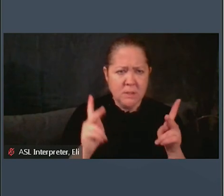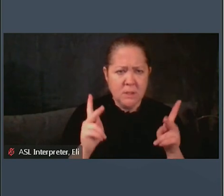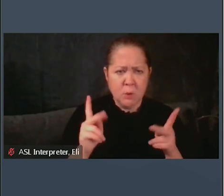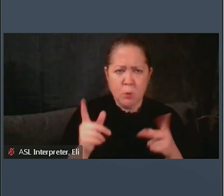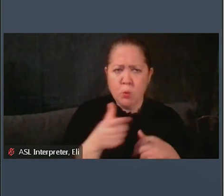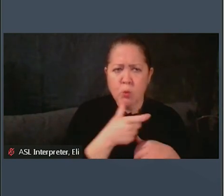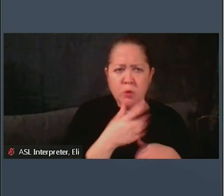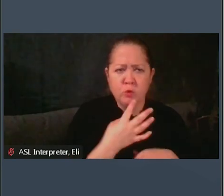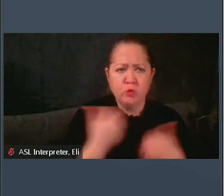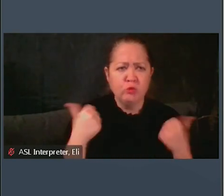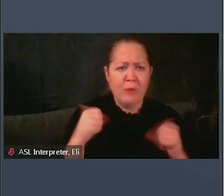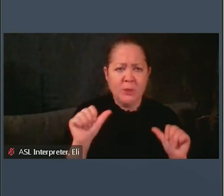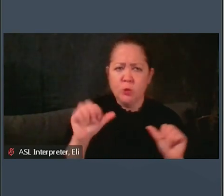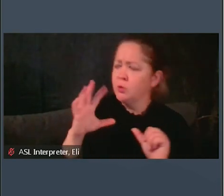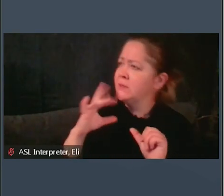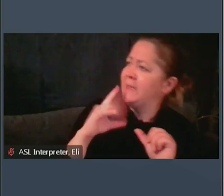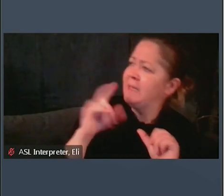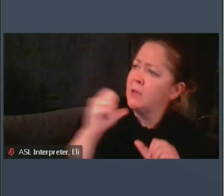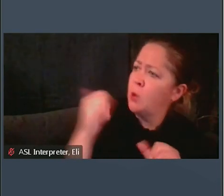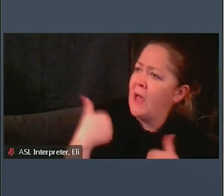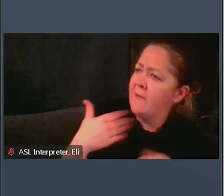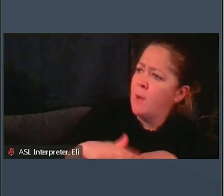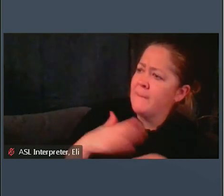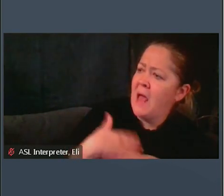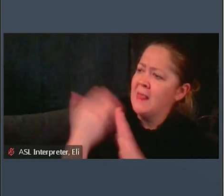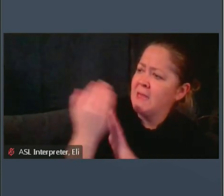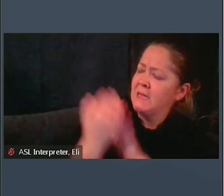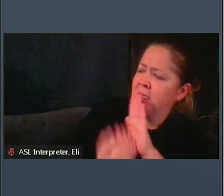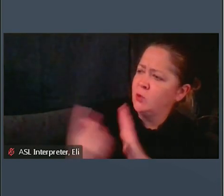not have on my list. You said a Clyde, Ronald Klein.